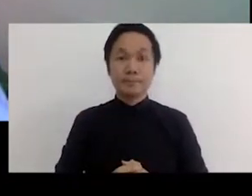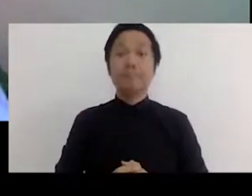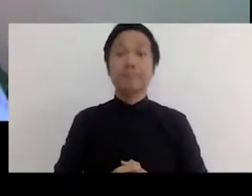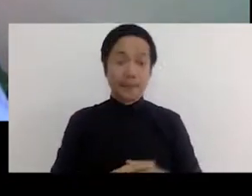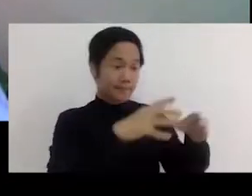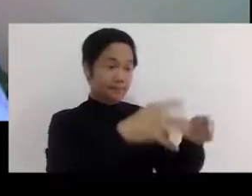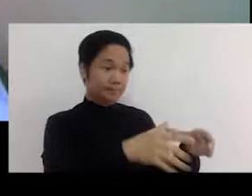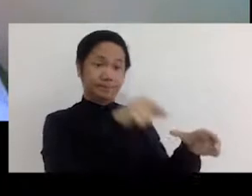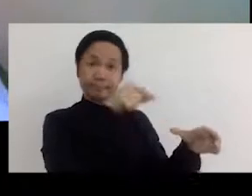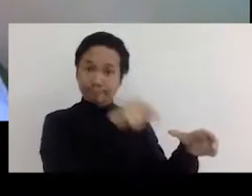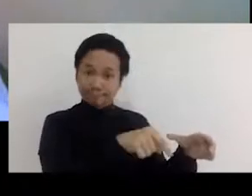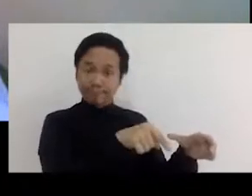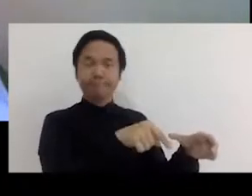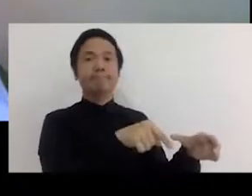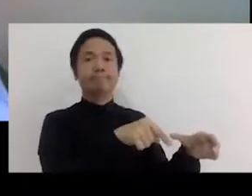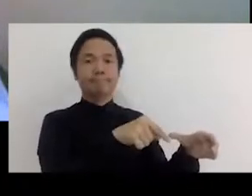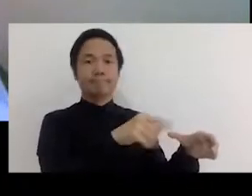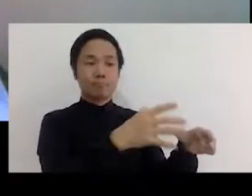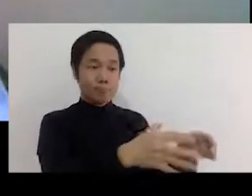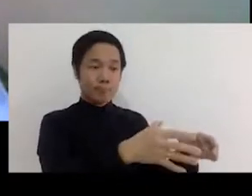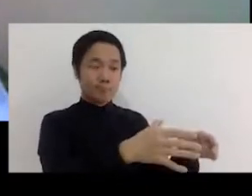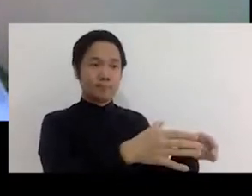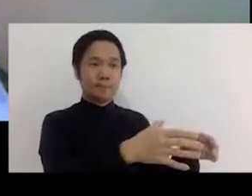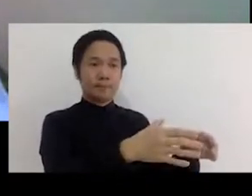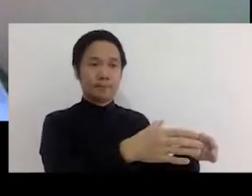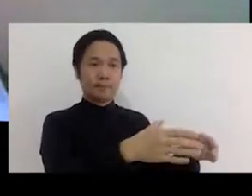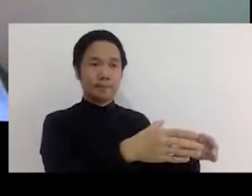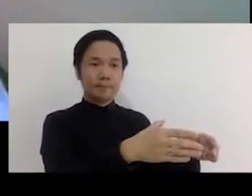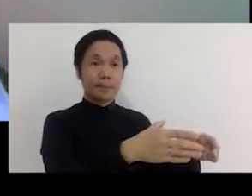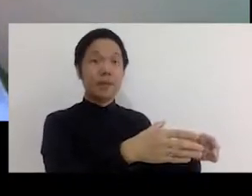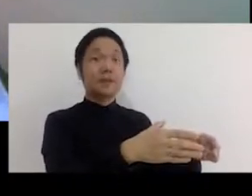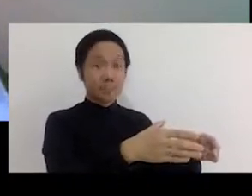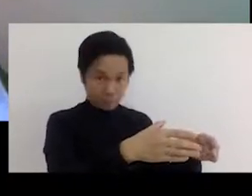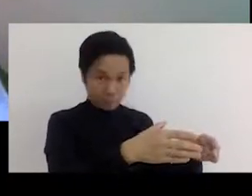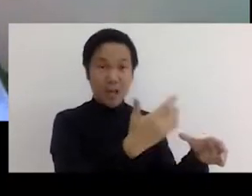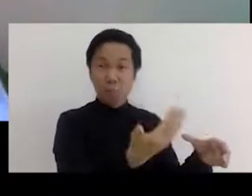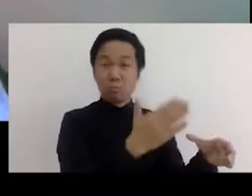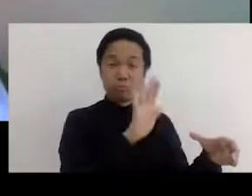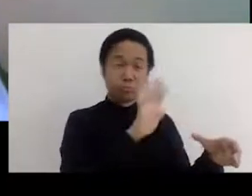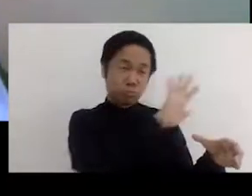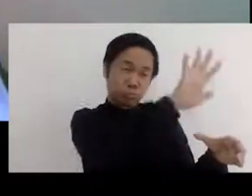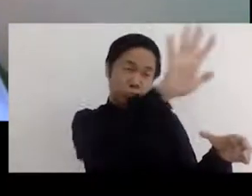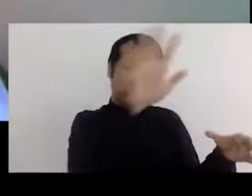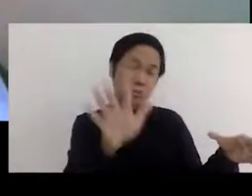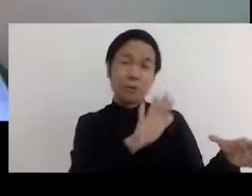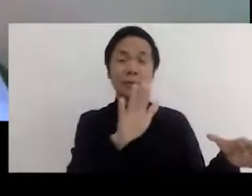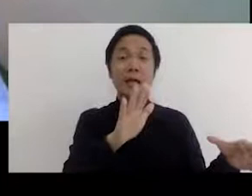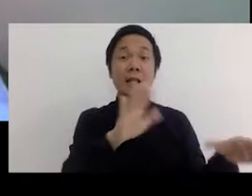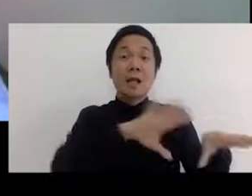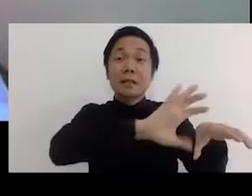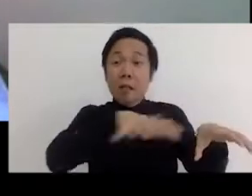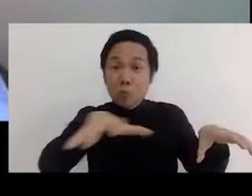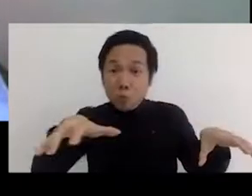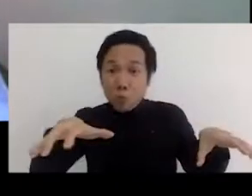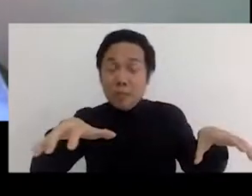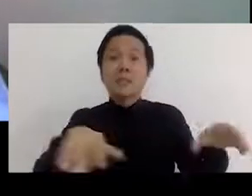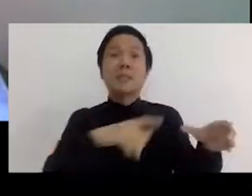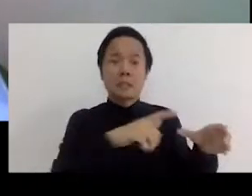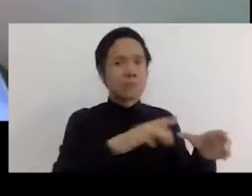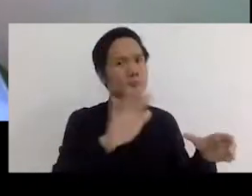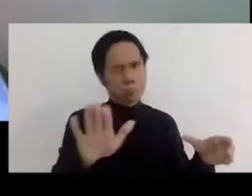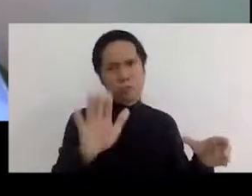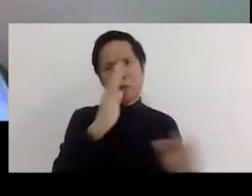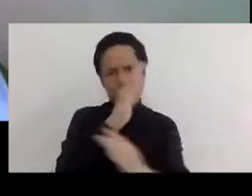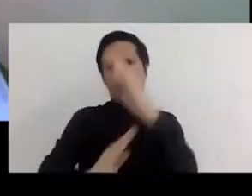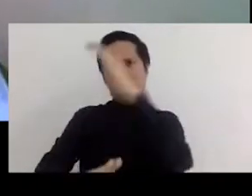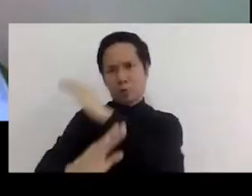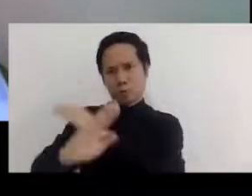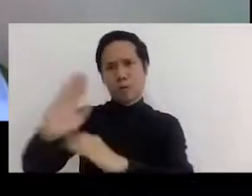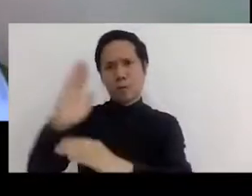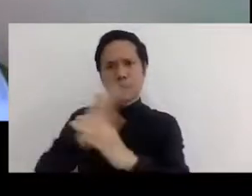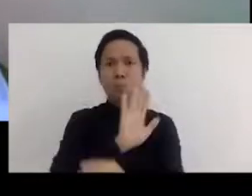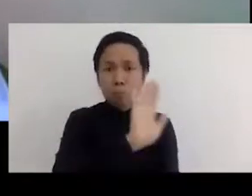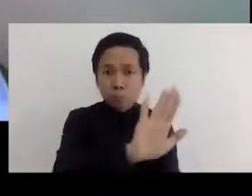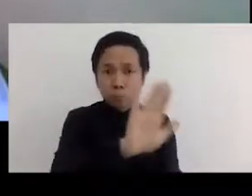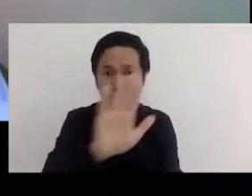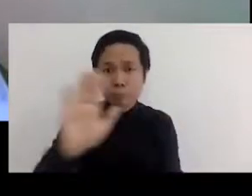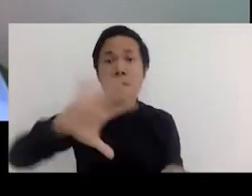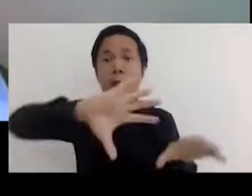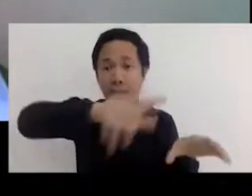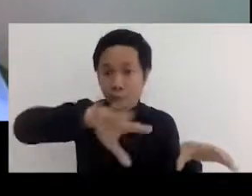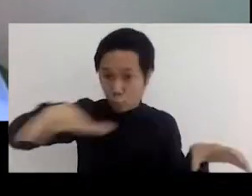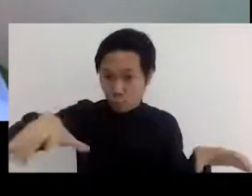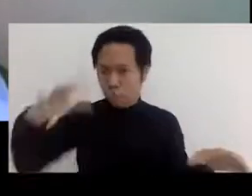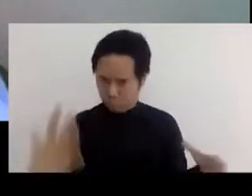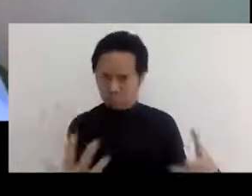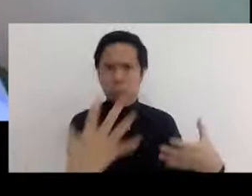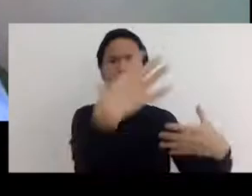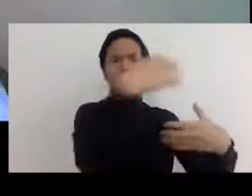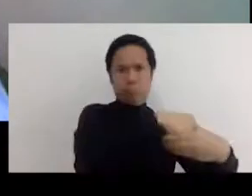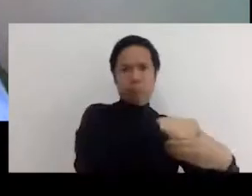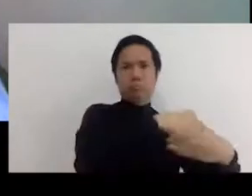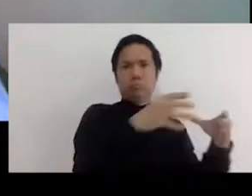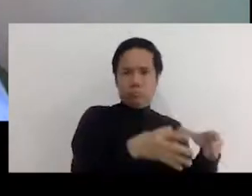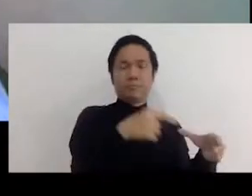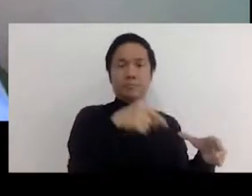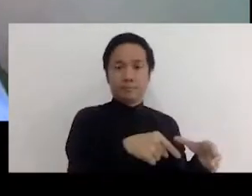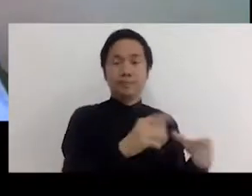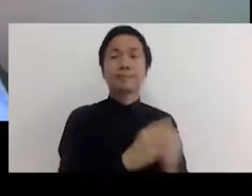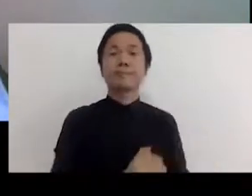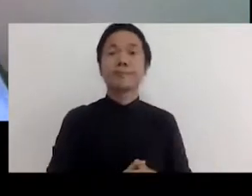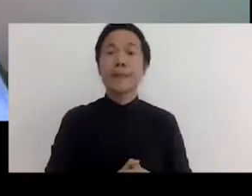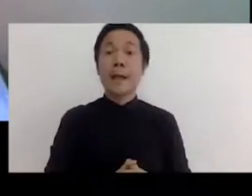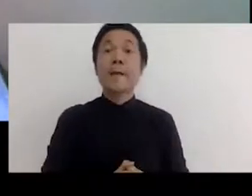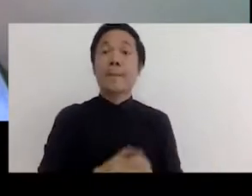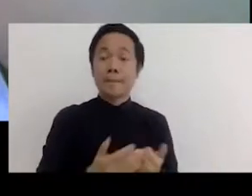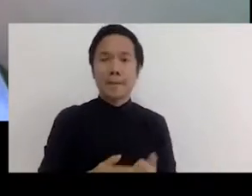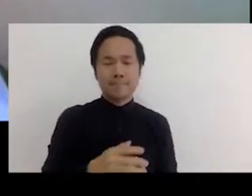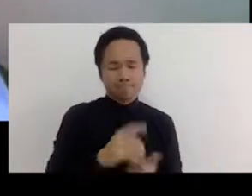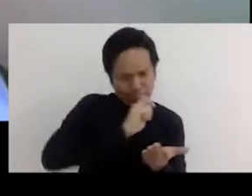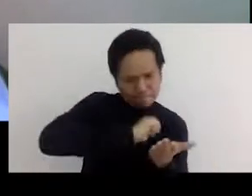We've also worked on core documents that have been shared to our partners to help them for their inclusion of persons with disabilities in their different programs.